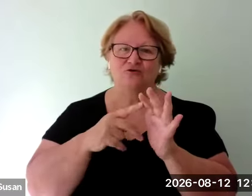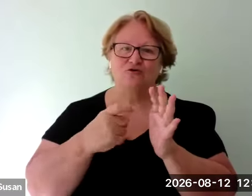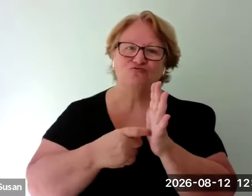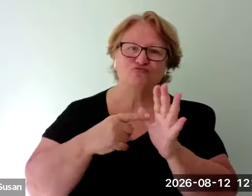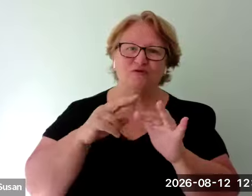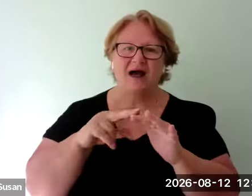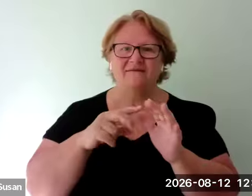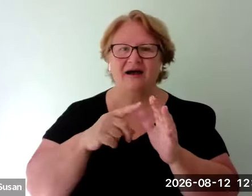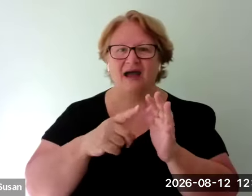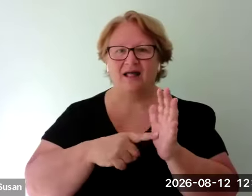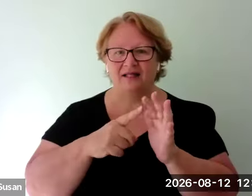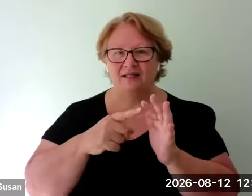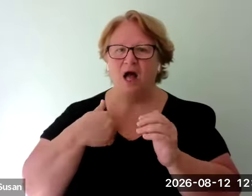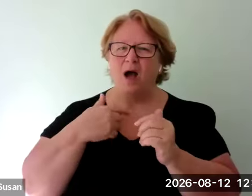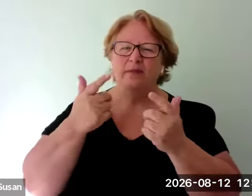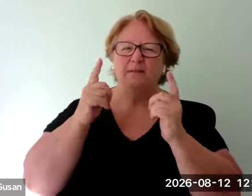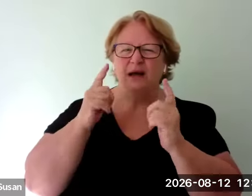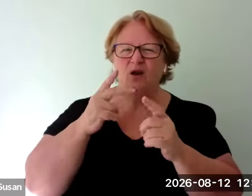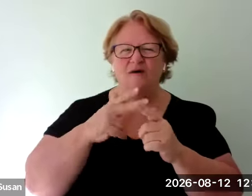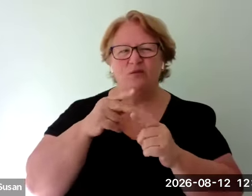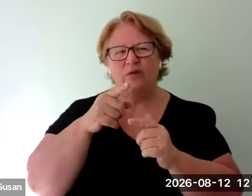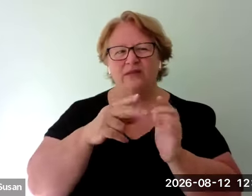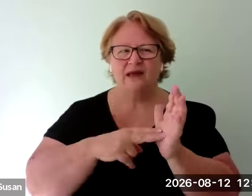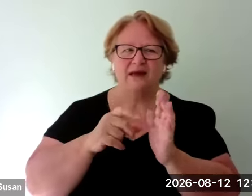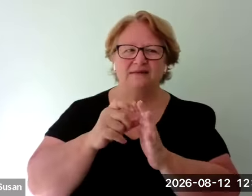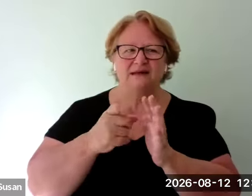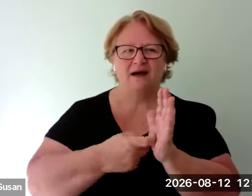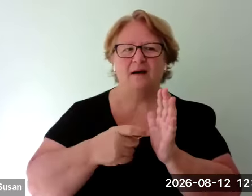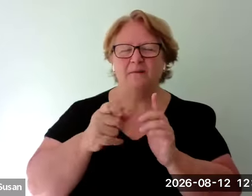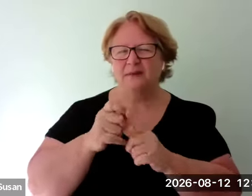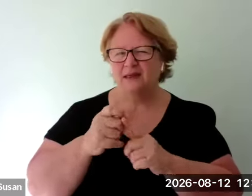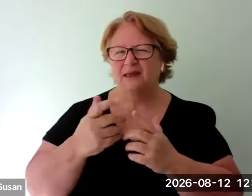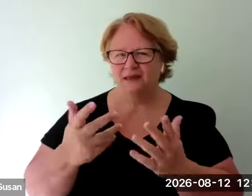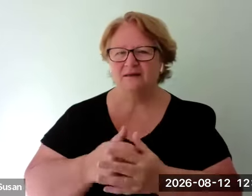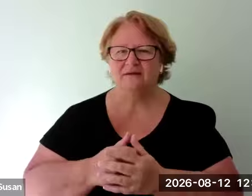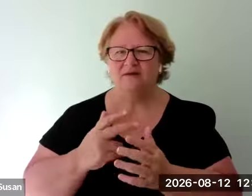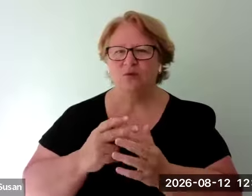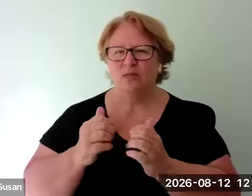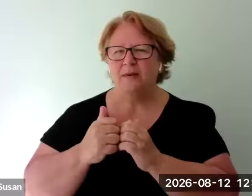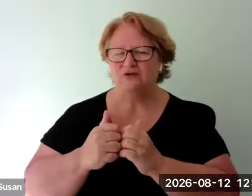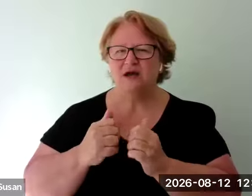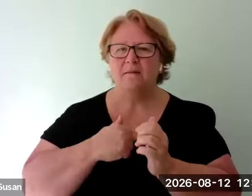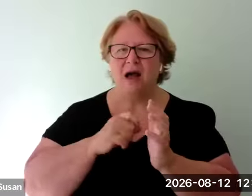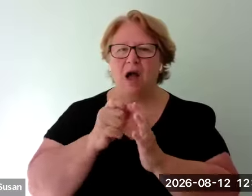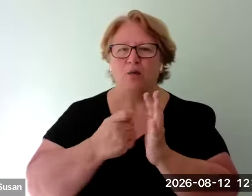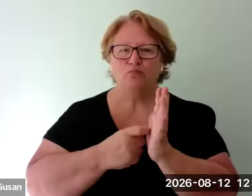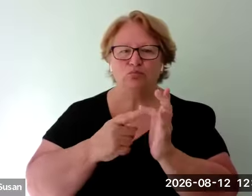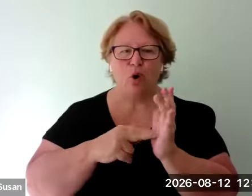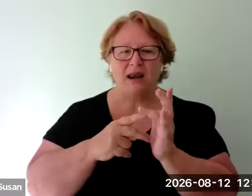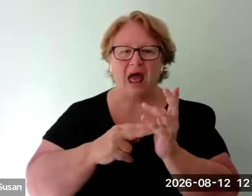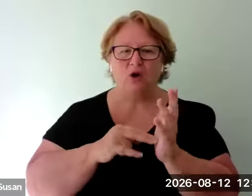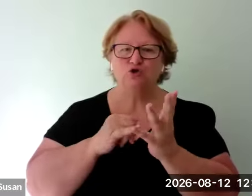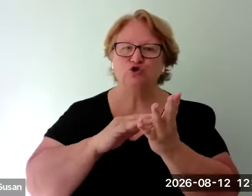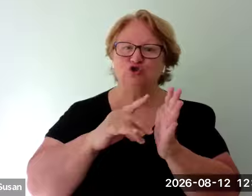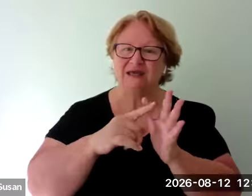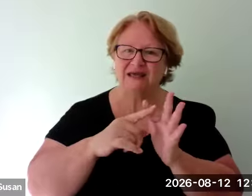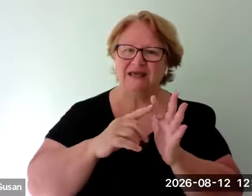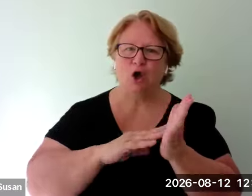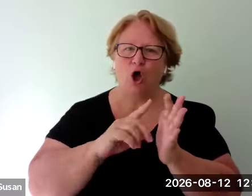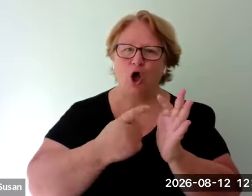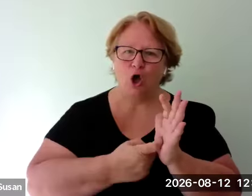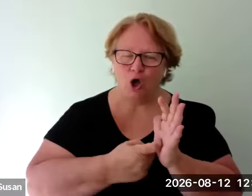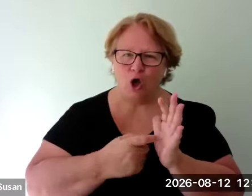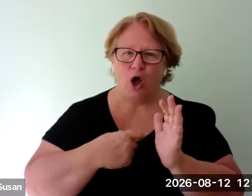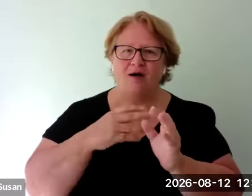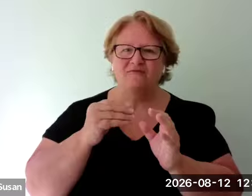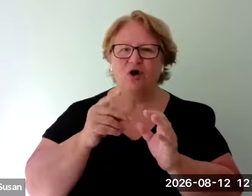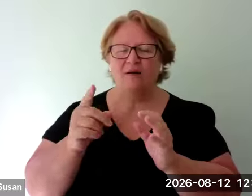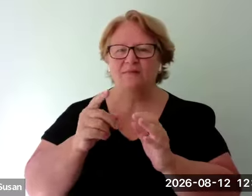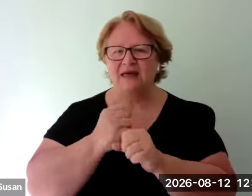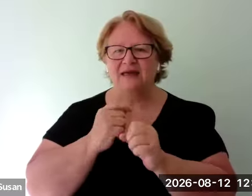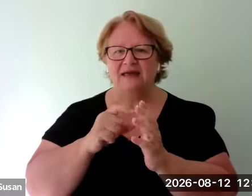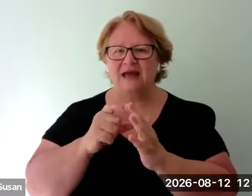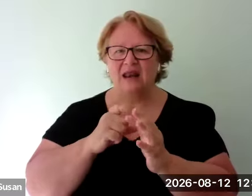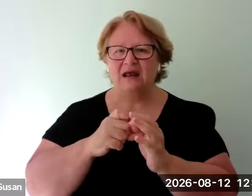Thanks, Sue, Catherine speaking. Hello,